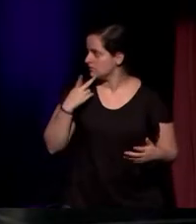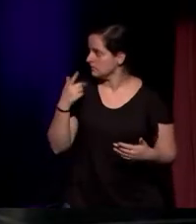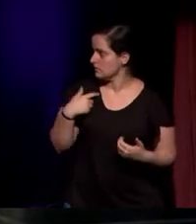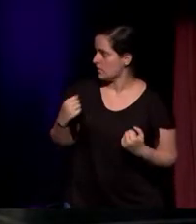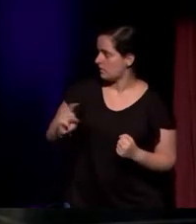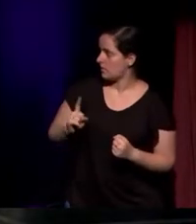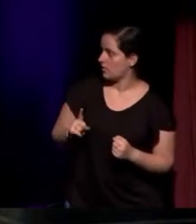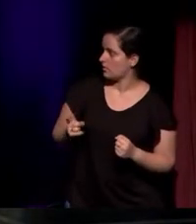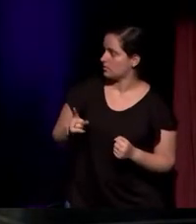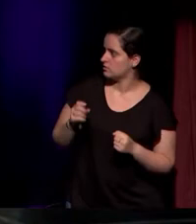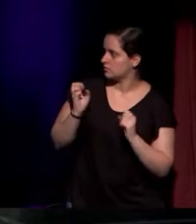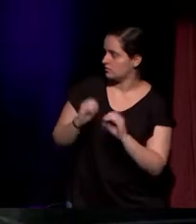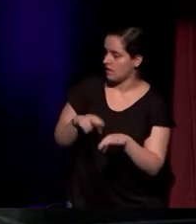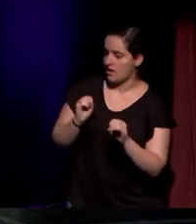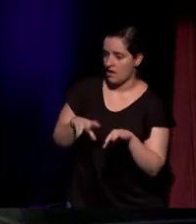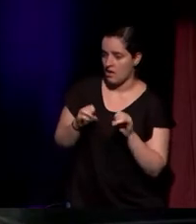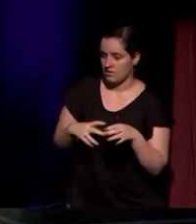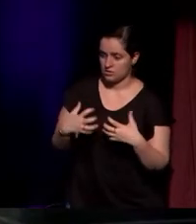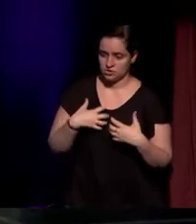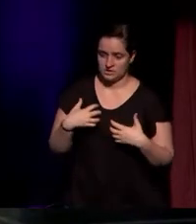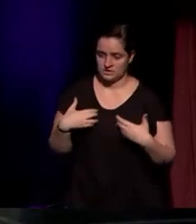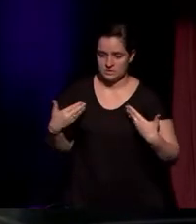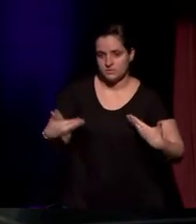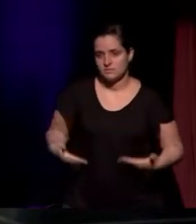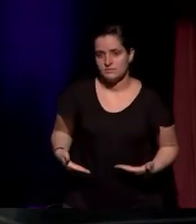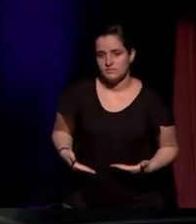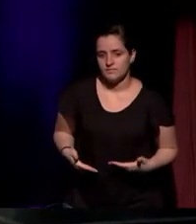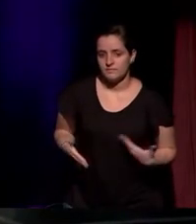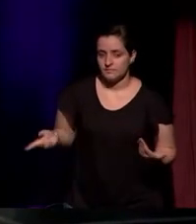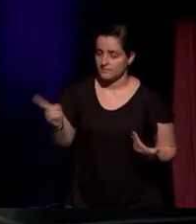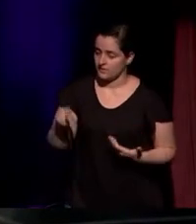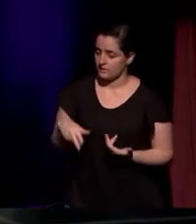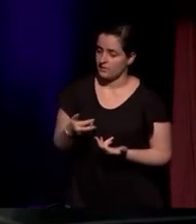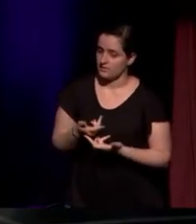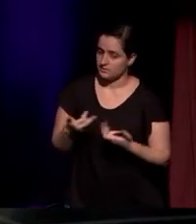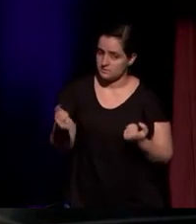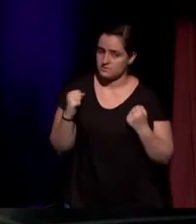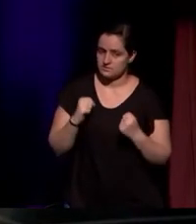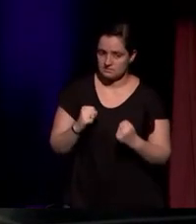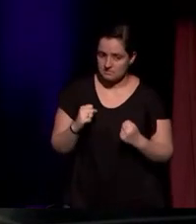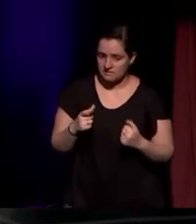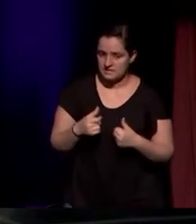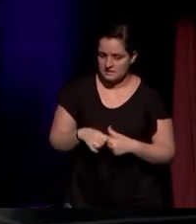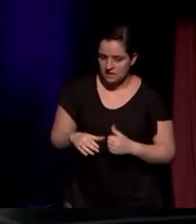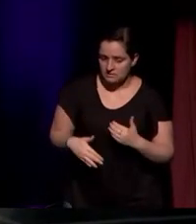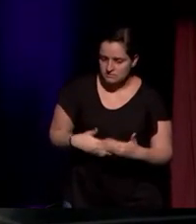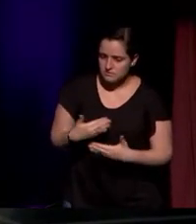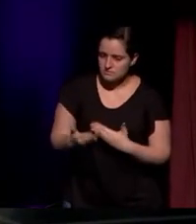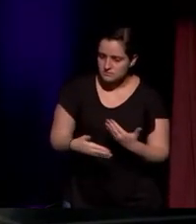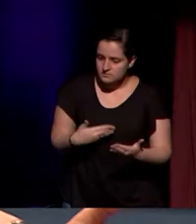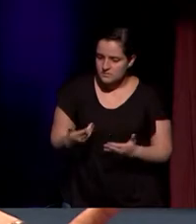It is something that is reproducing itself in an impressive way,